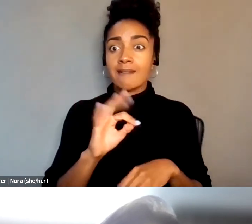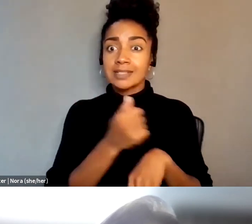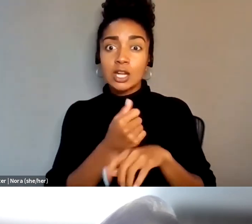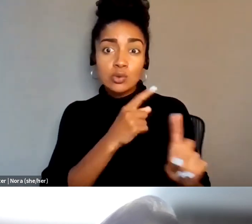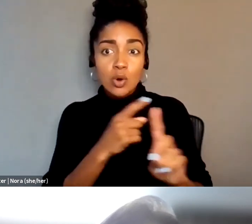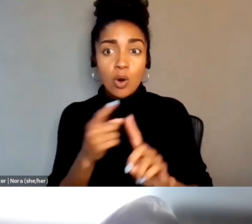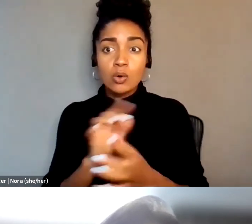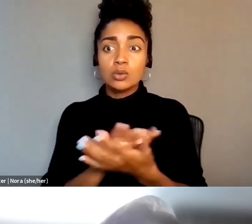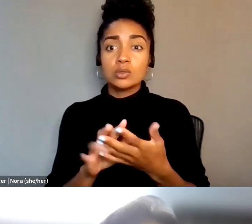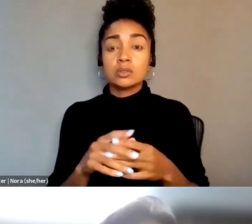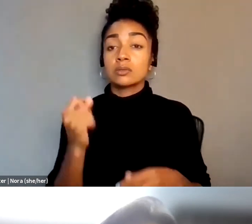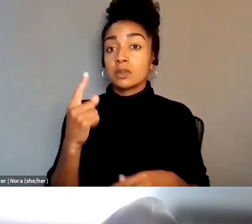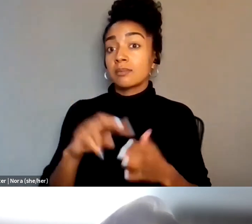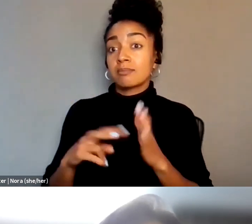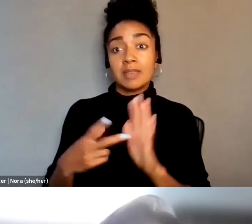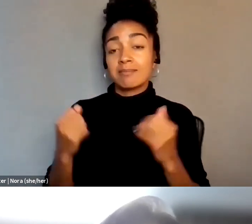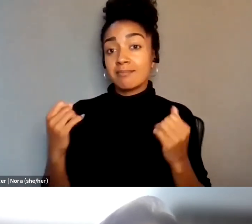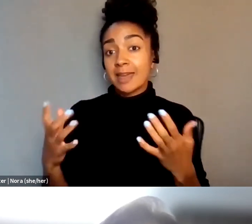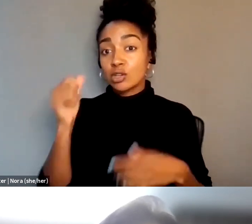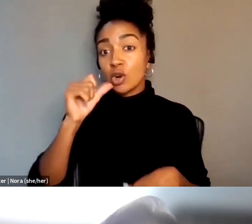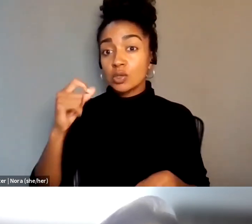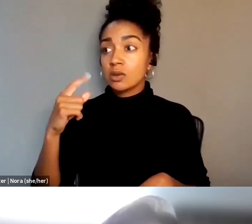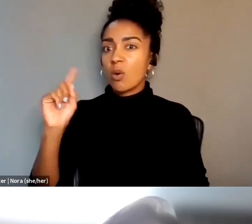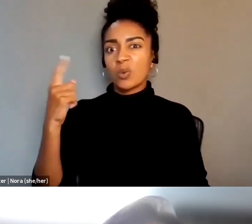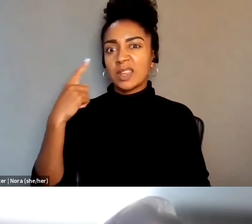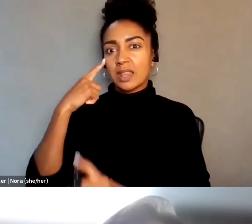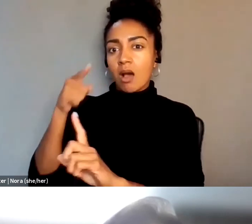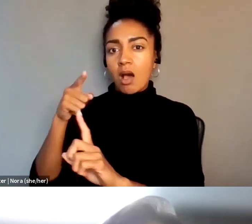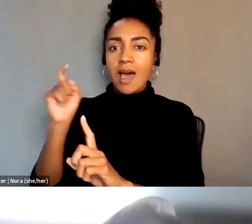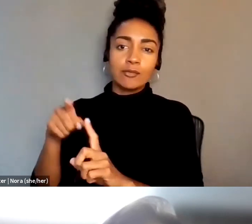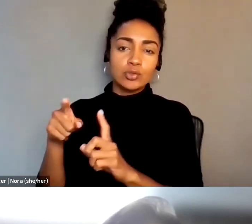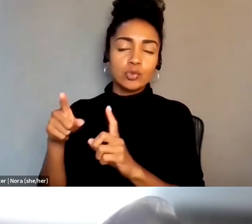work to earn money for their families.